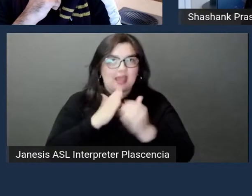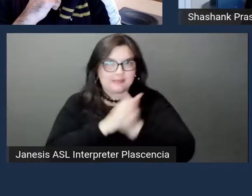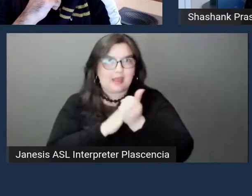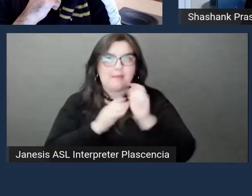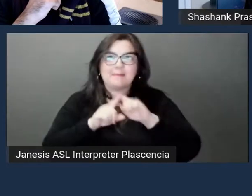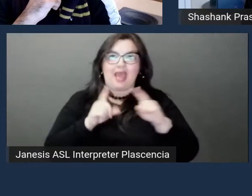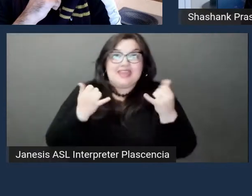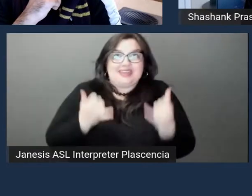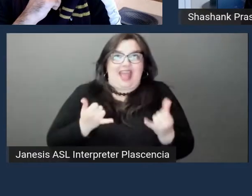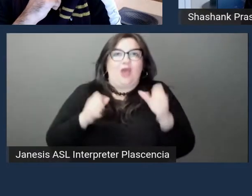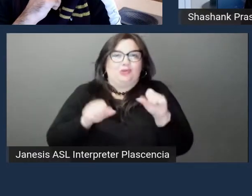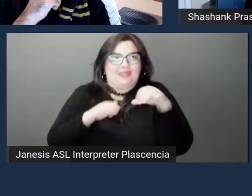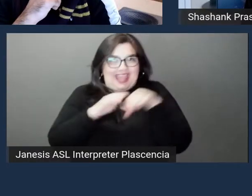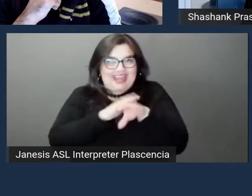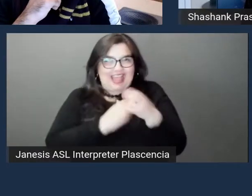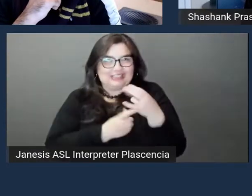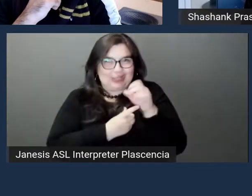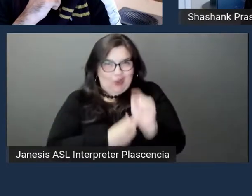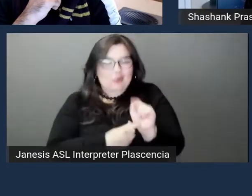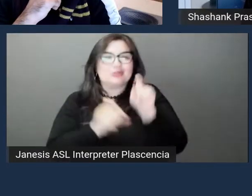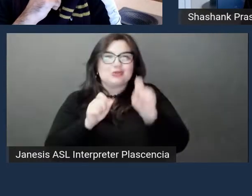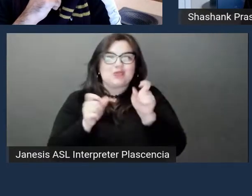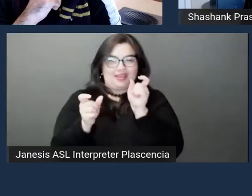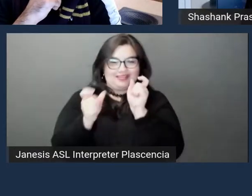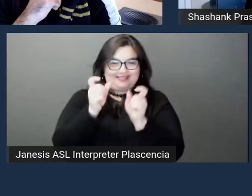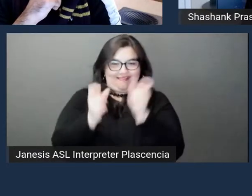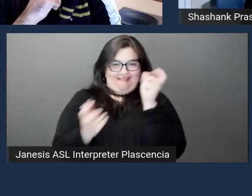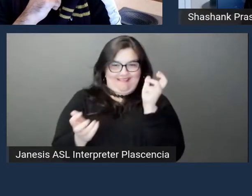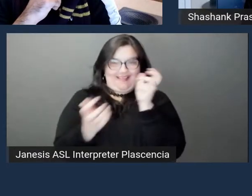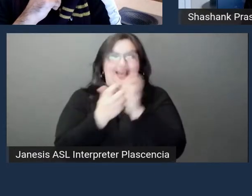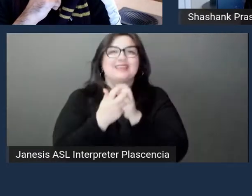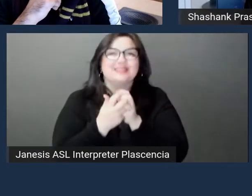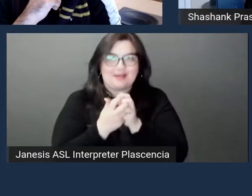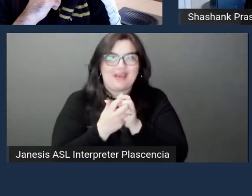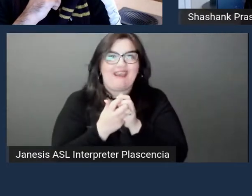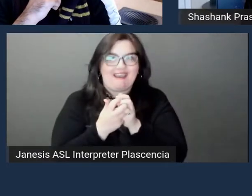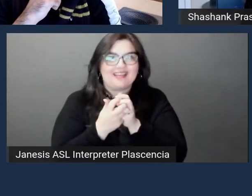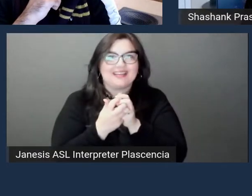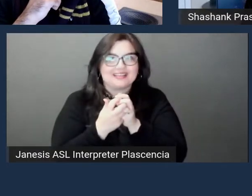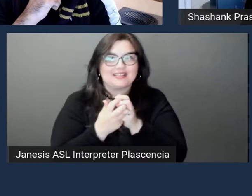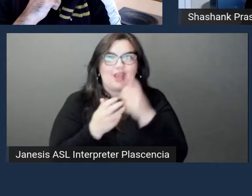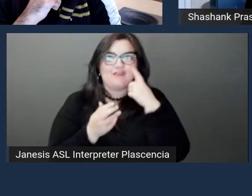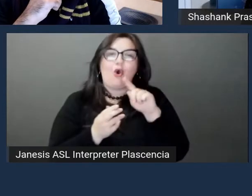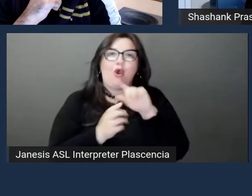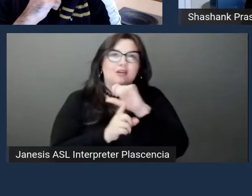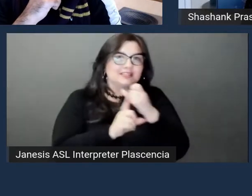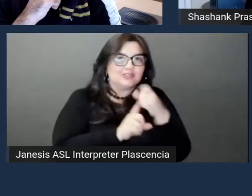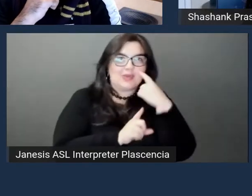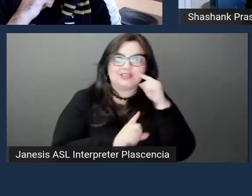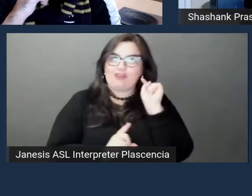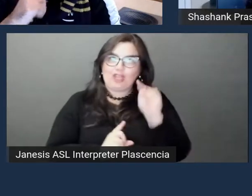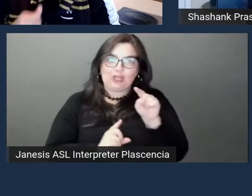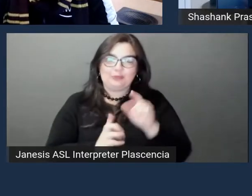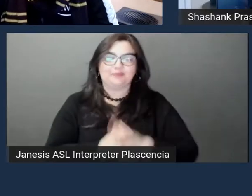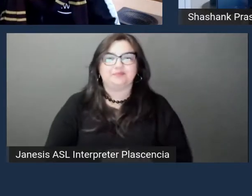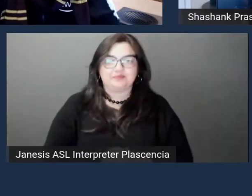and you can customize for the use cases that you have. So Ayelen, could you talk about